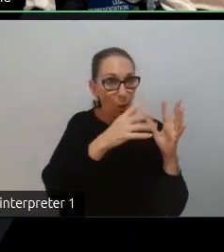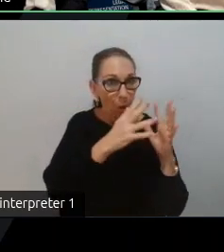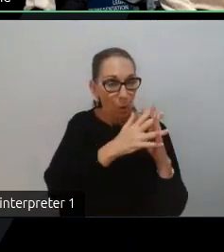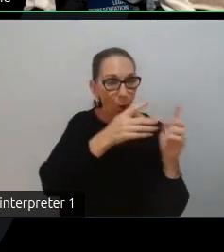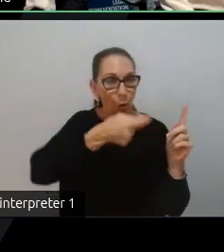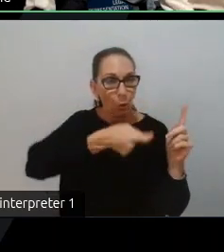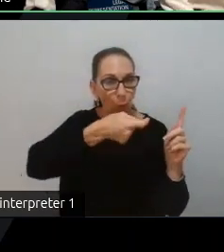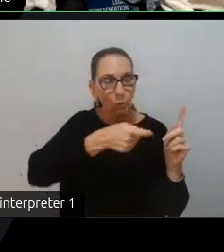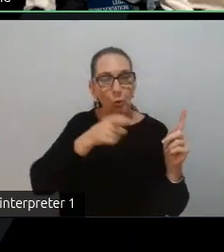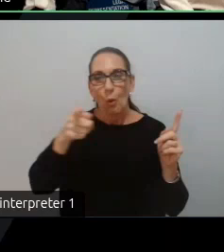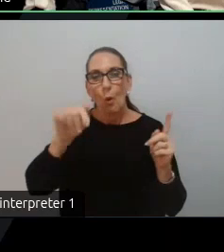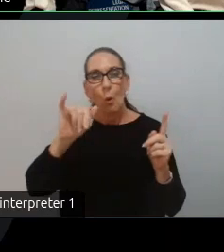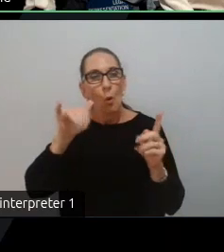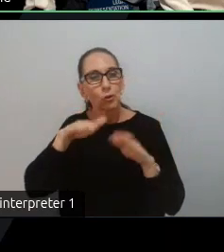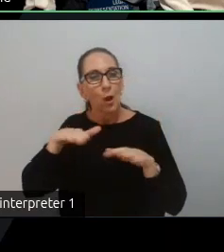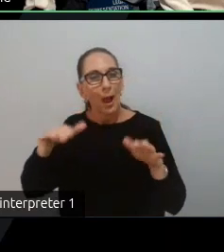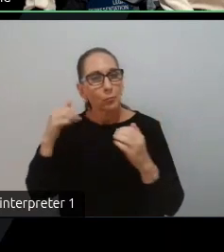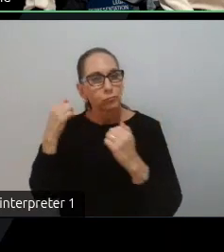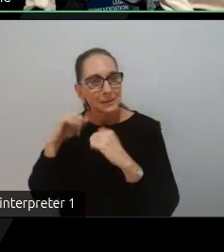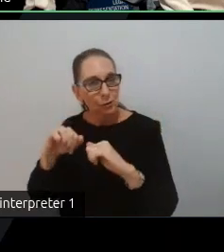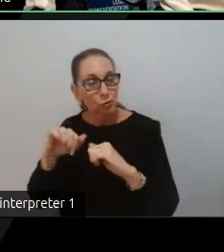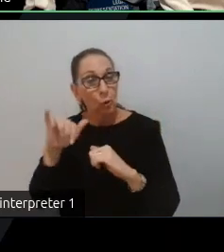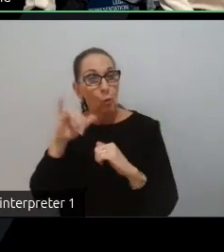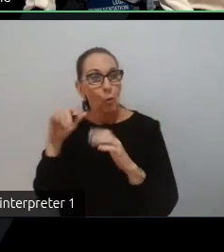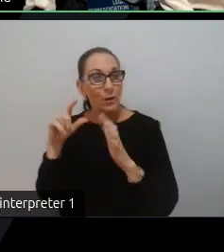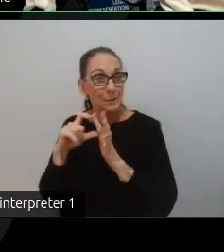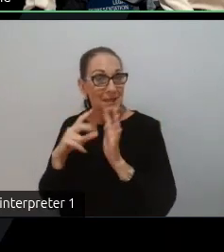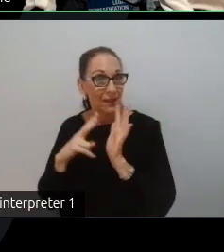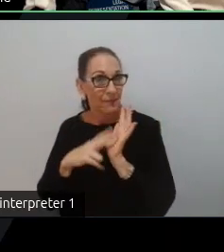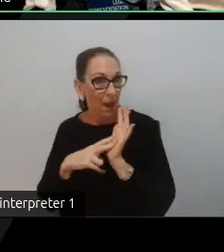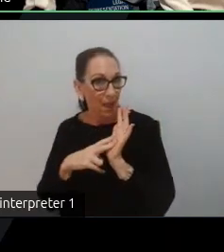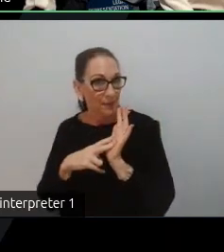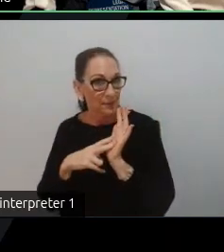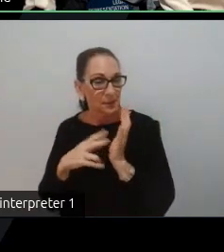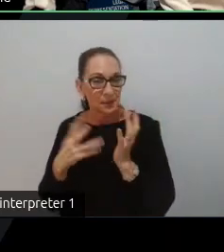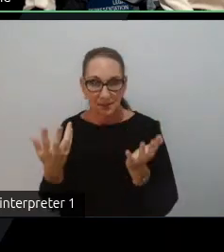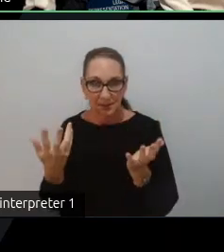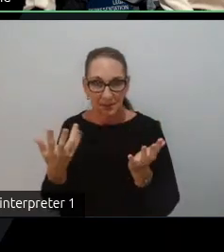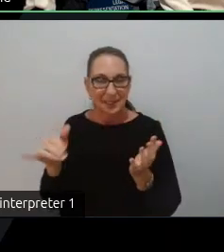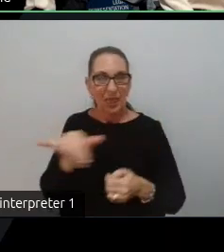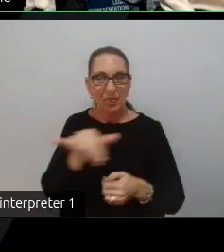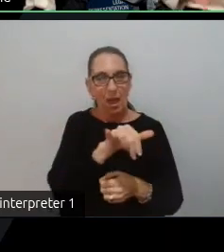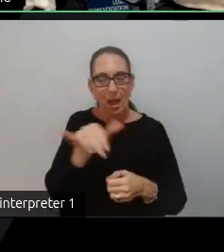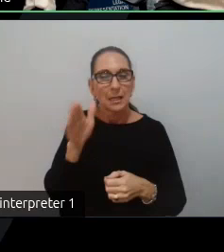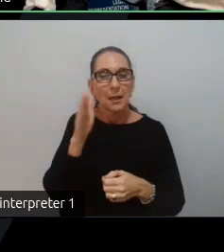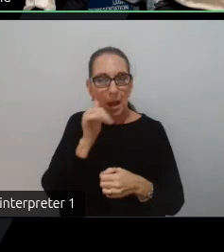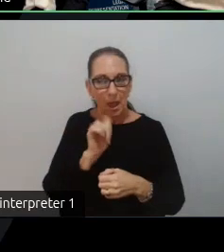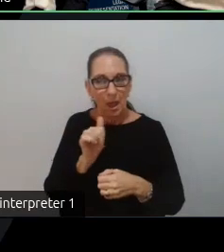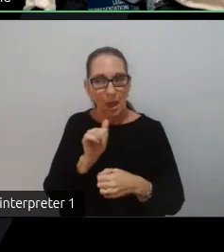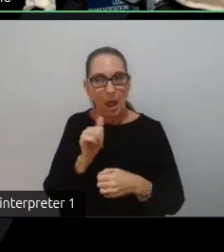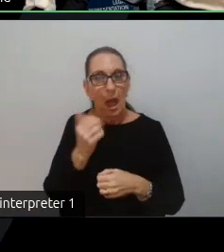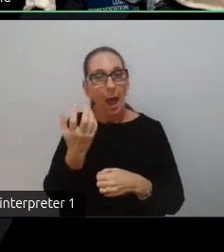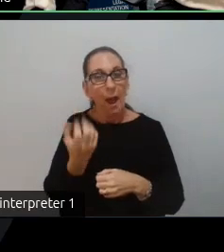jurisdiction or in the domestic violence jurisdiction there are um they can access